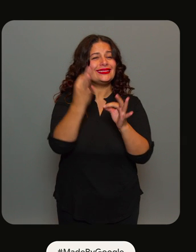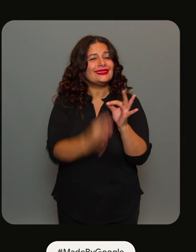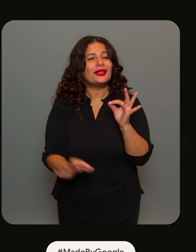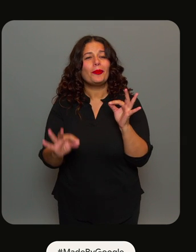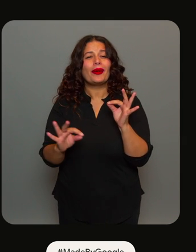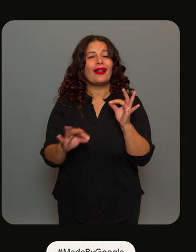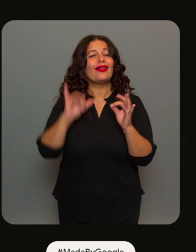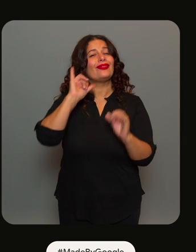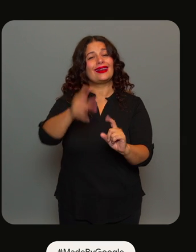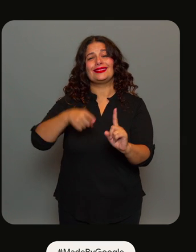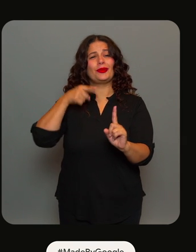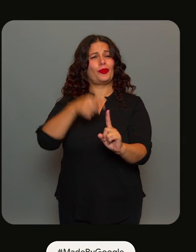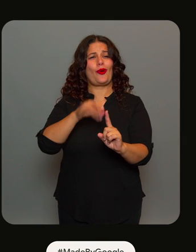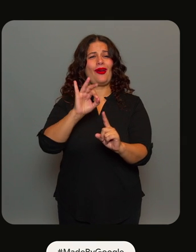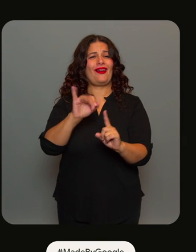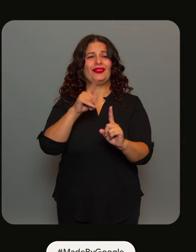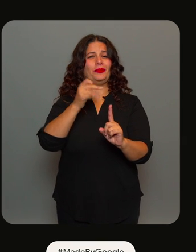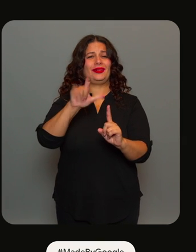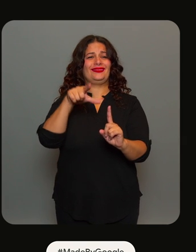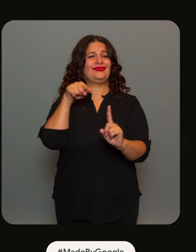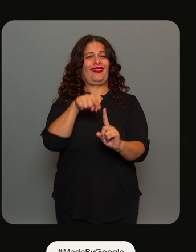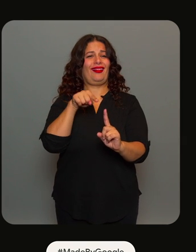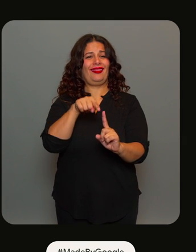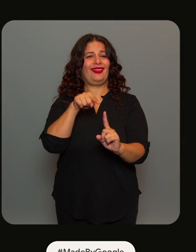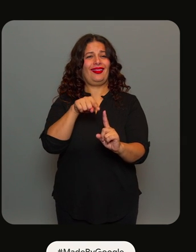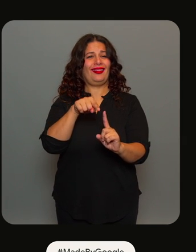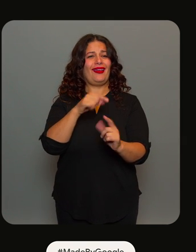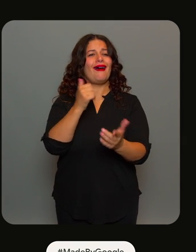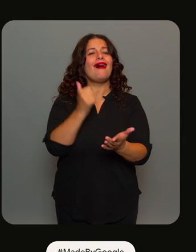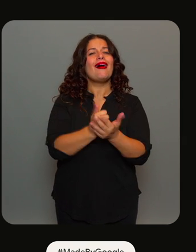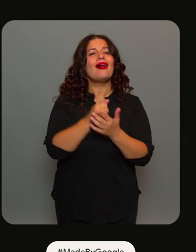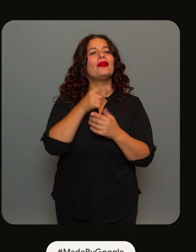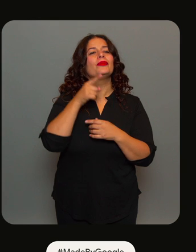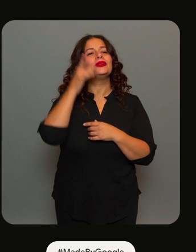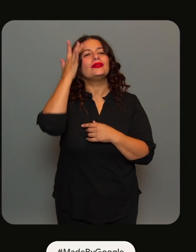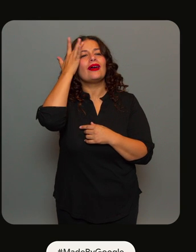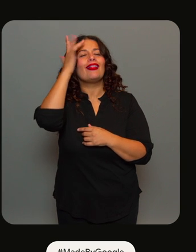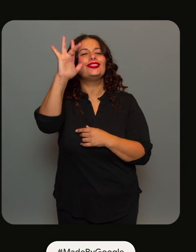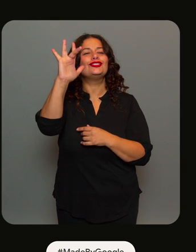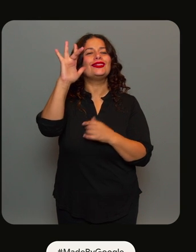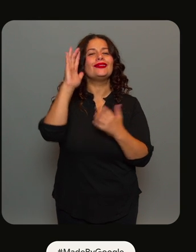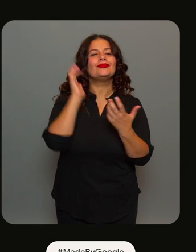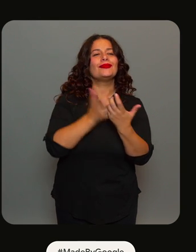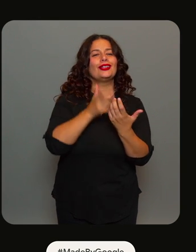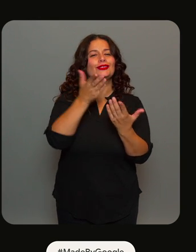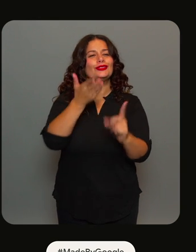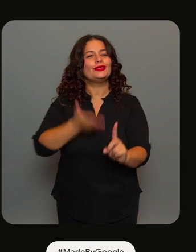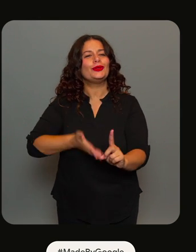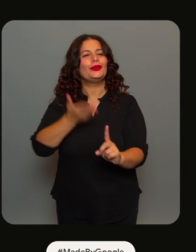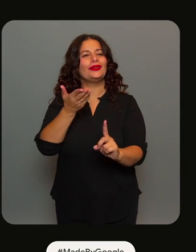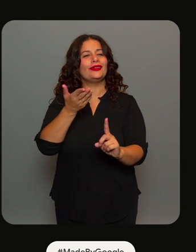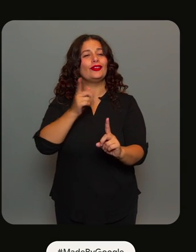It's a level of helpfulness and personal intelligence that's totally unique in the mobile computing world.